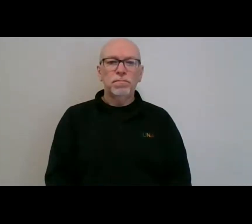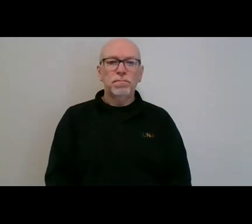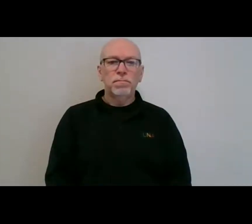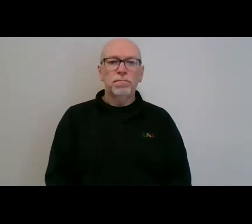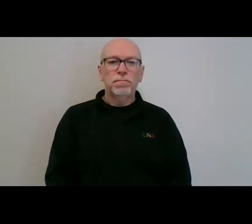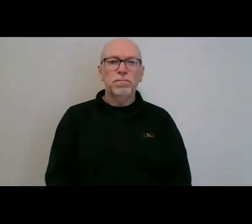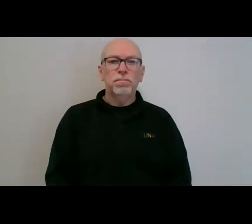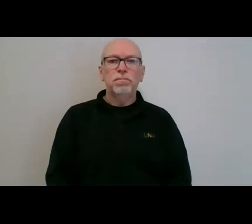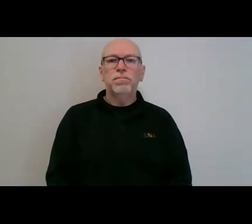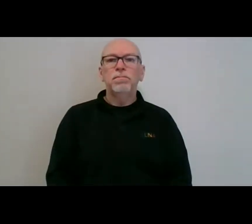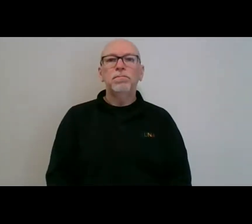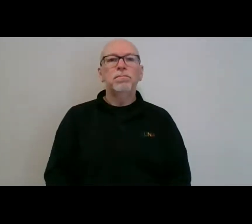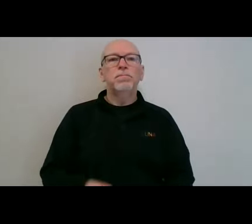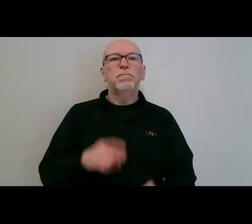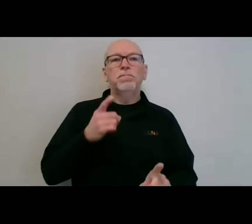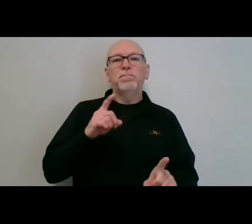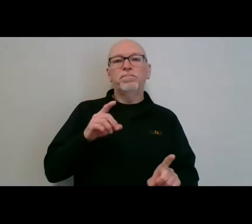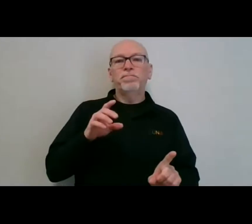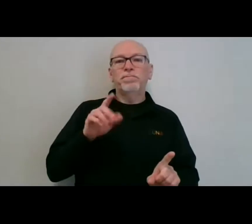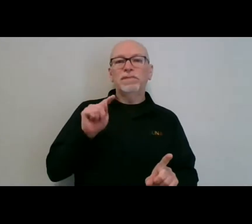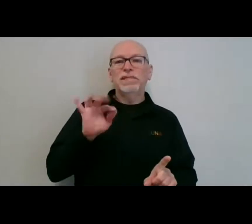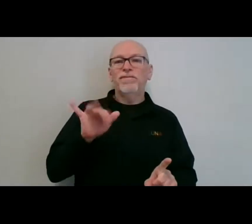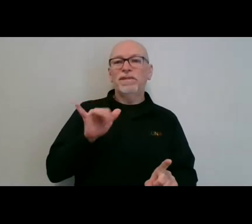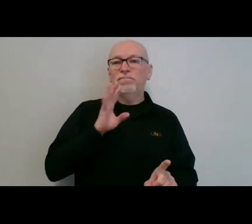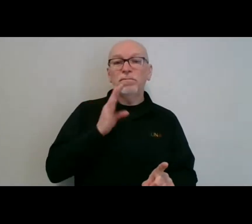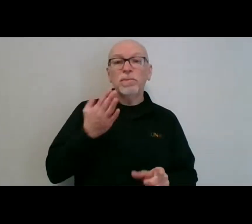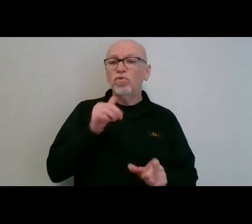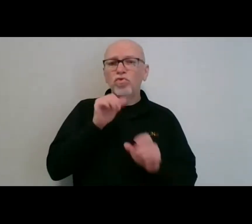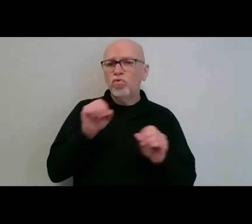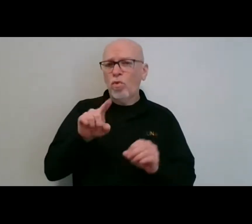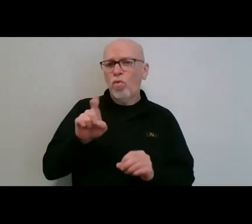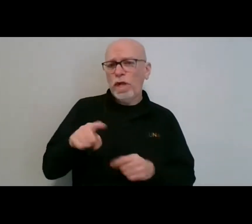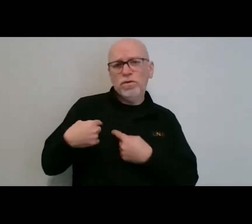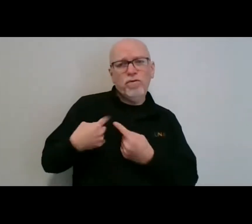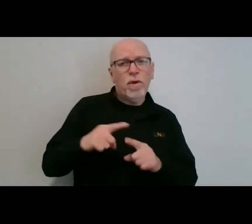Una we don't have any questions yet but can you maybe provide one or two examples